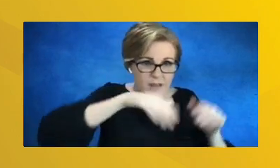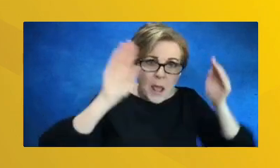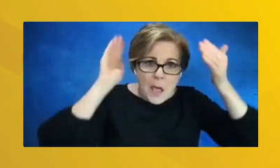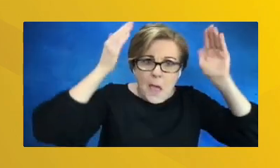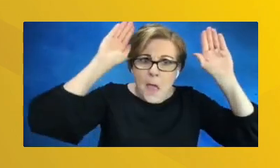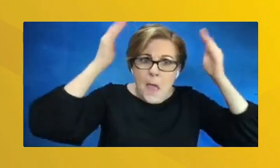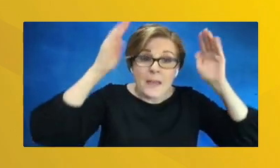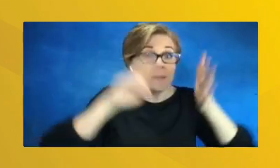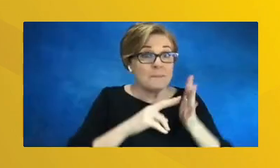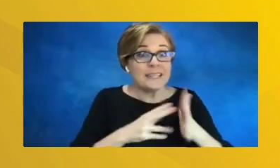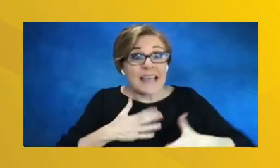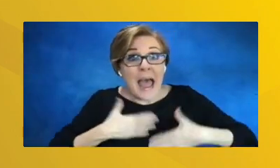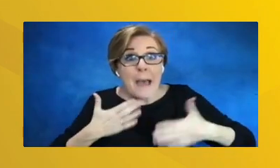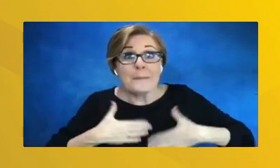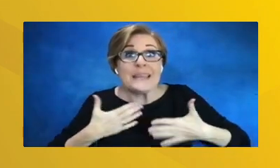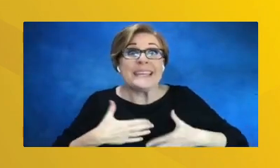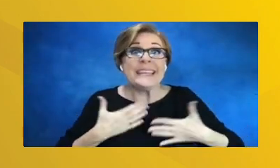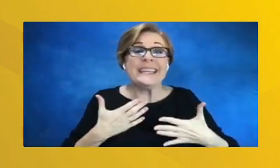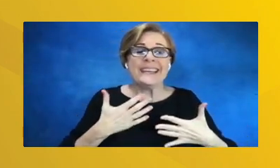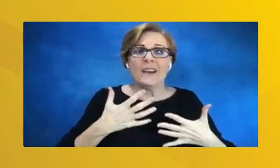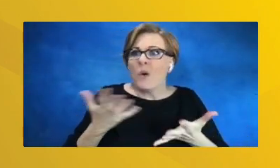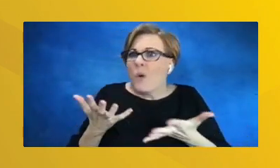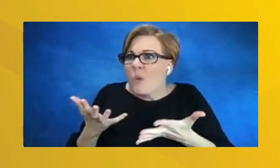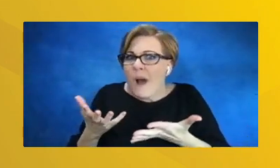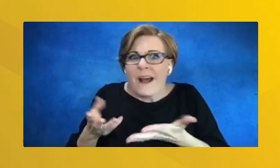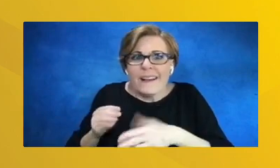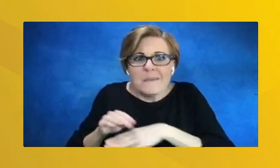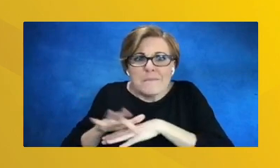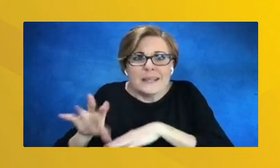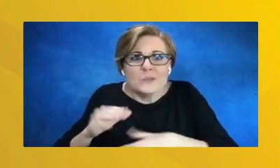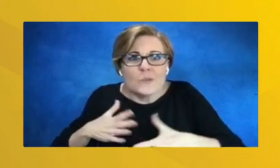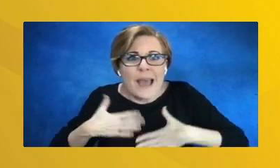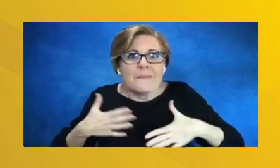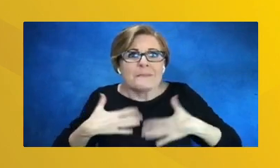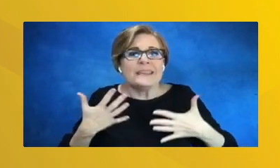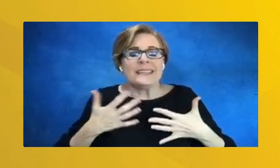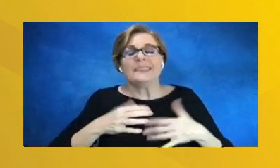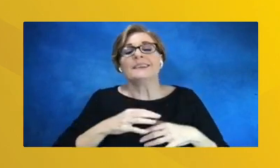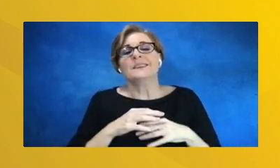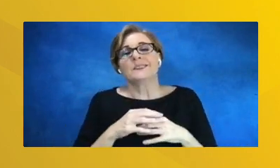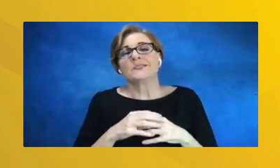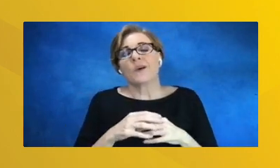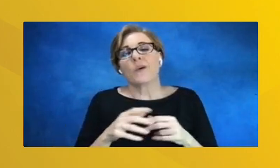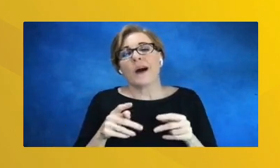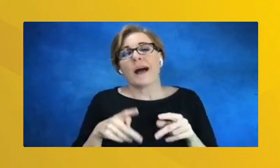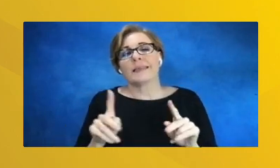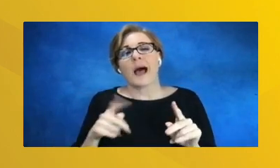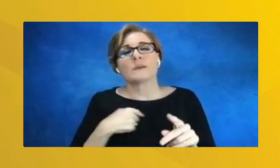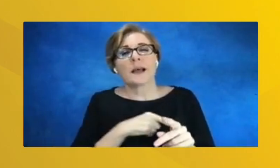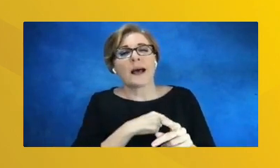And what things make you happy? And it really allows us to start tapping into lots of different kinds of learning.